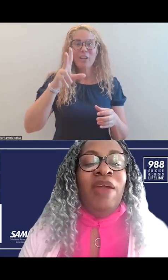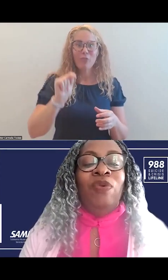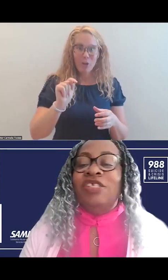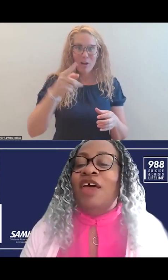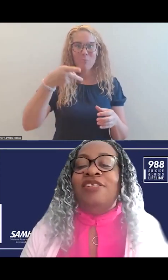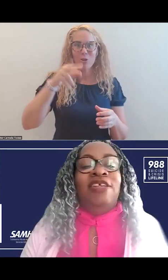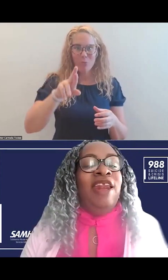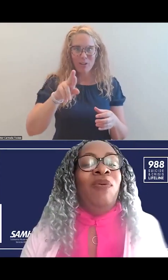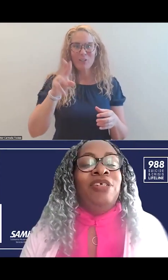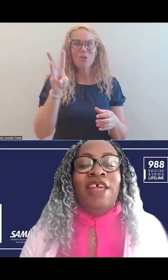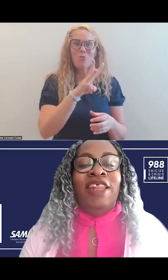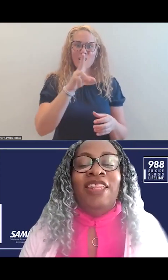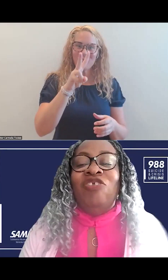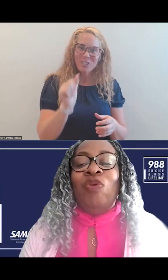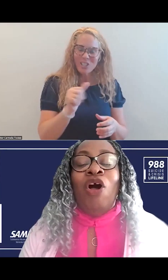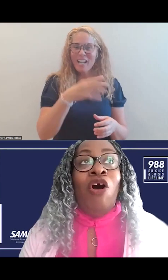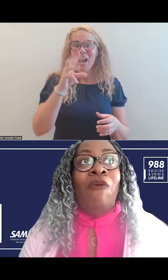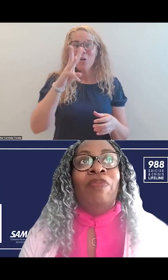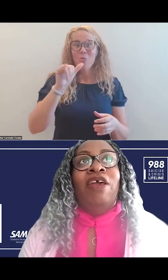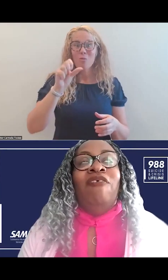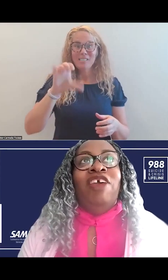AND WISCONSIN. I WILL SAY THEY WERE ALL